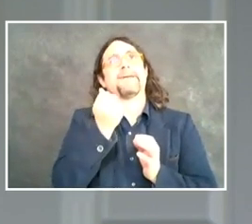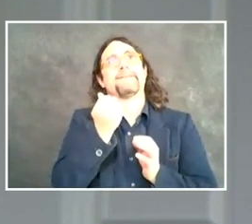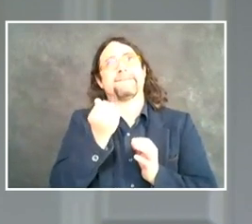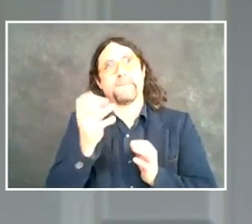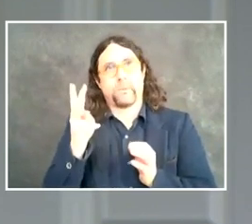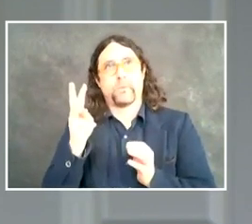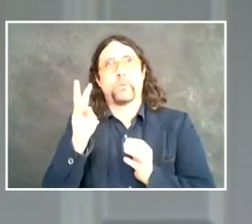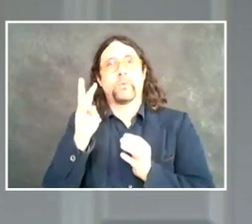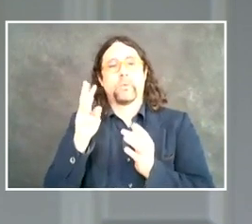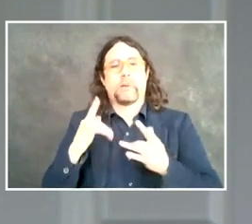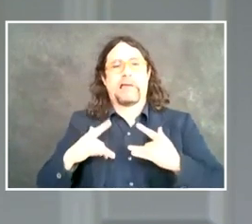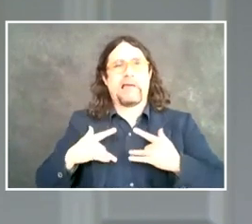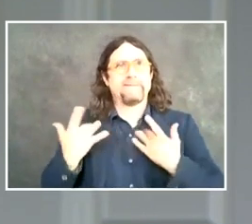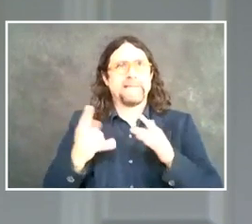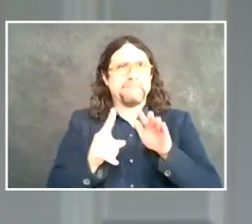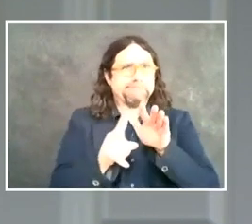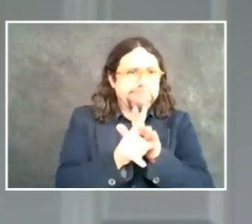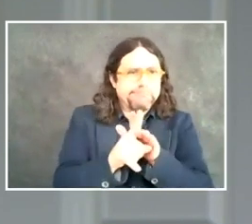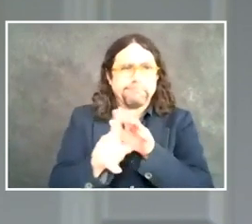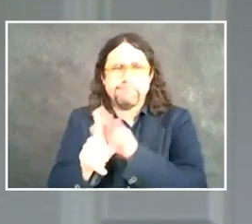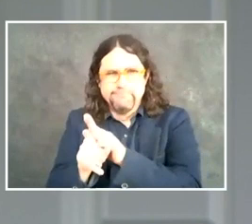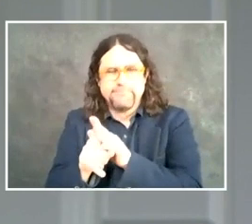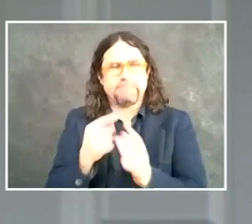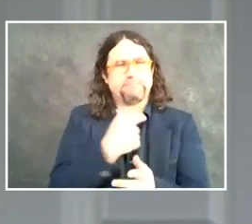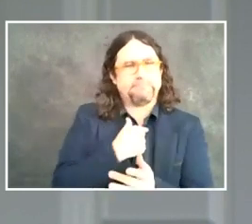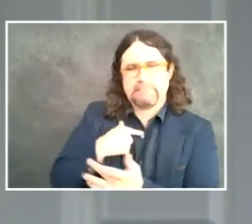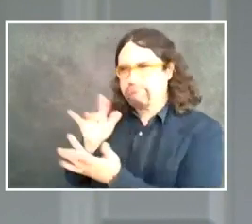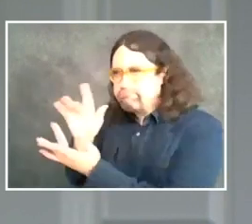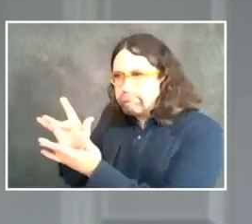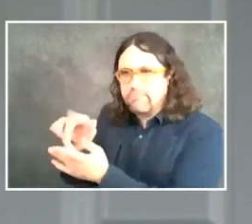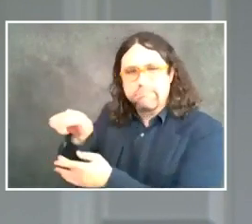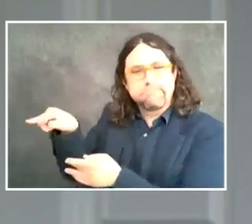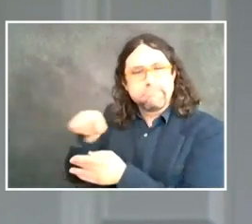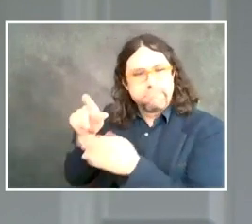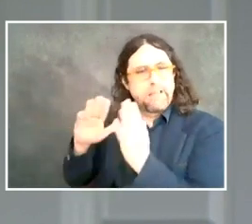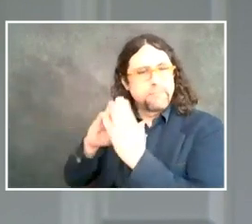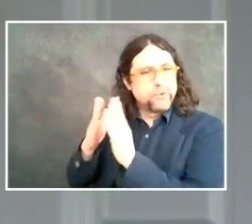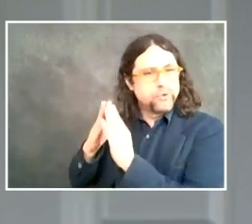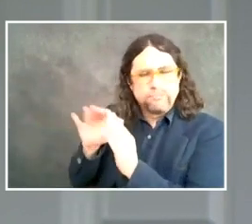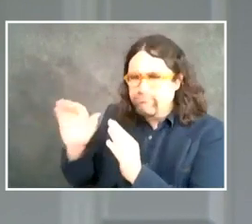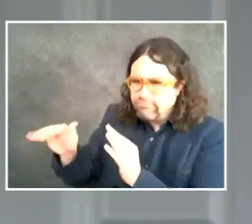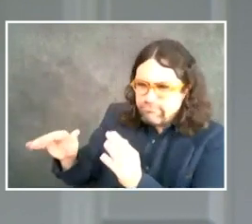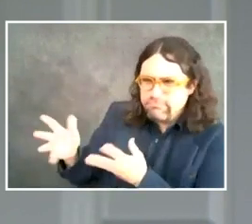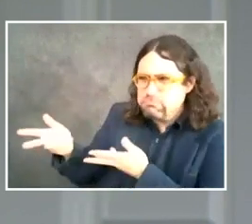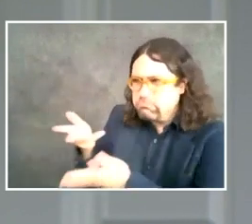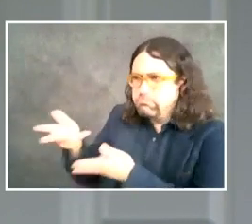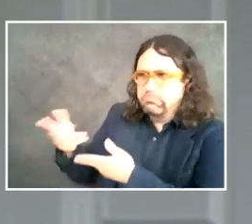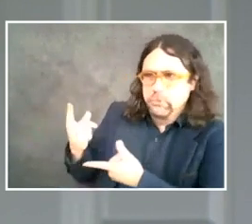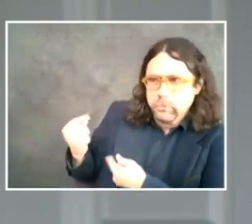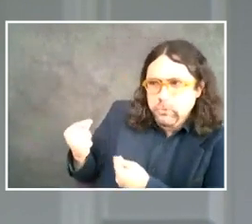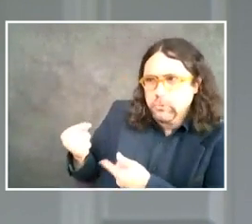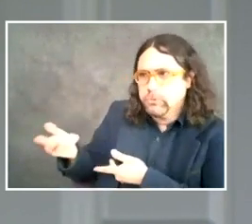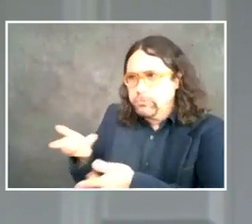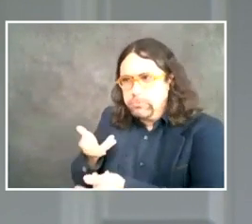HAPPEN IS IN NO WAY HAVING A CONVERSATION REGARDING, YOU